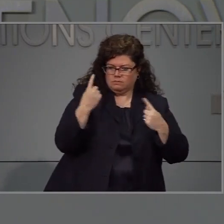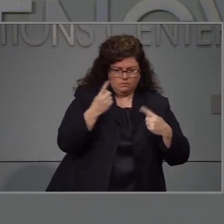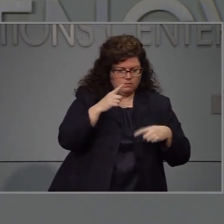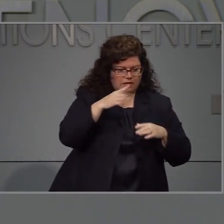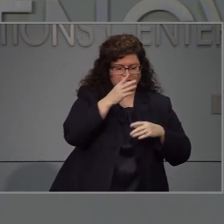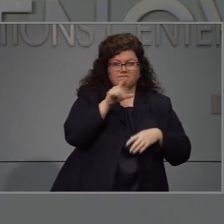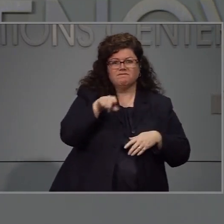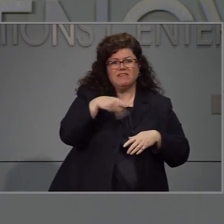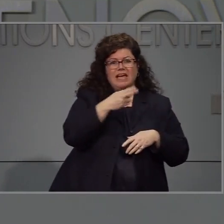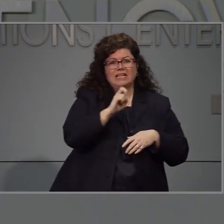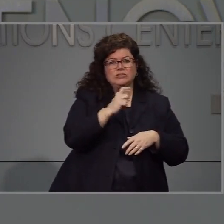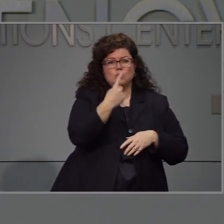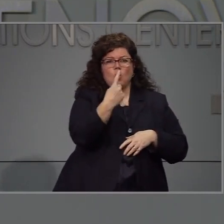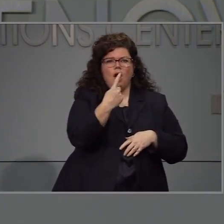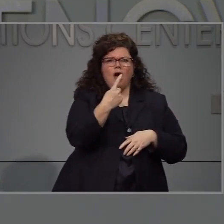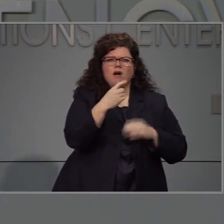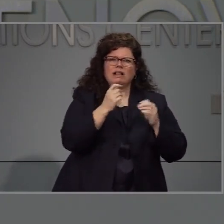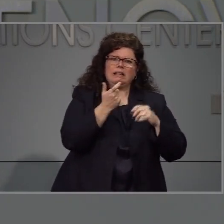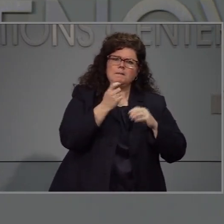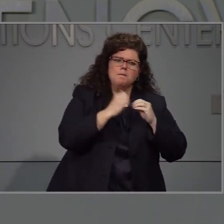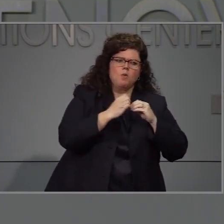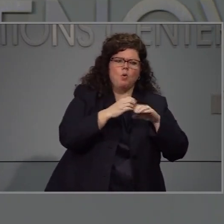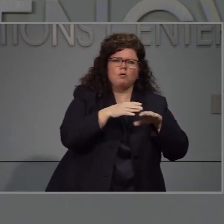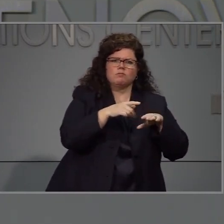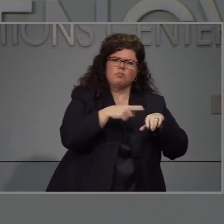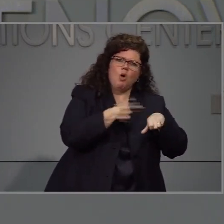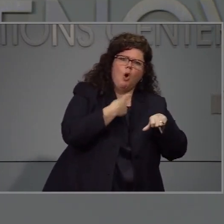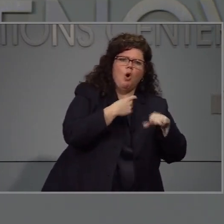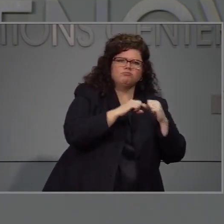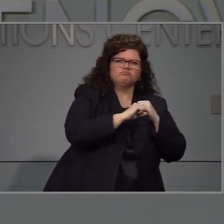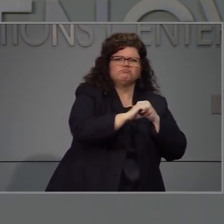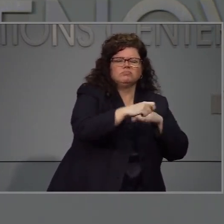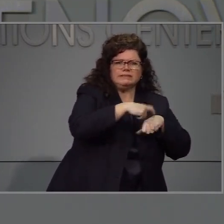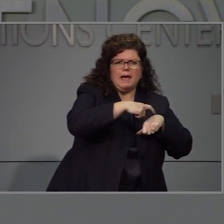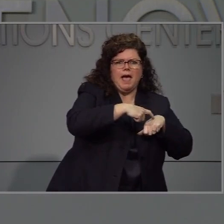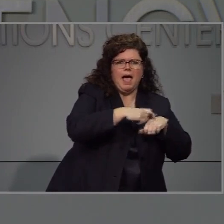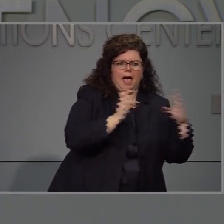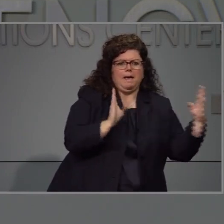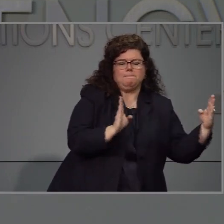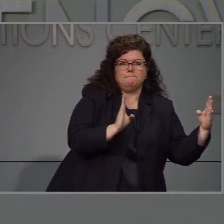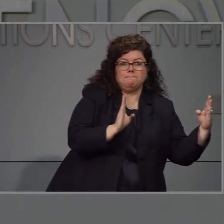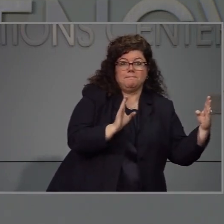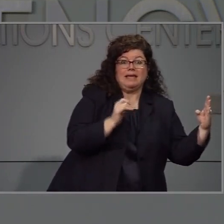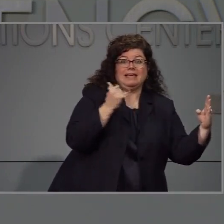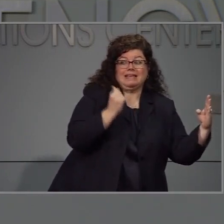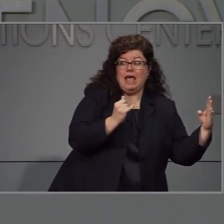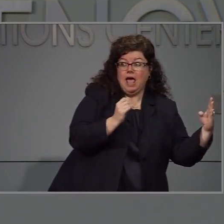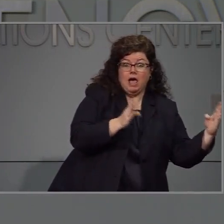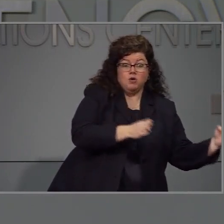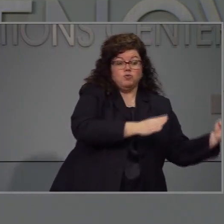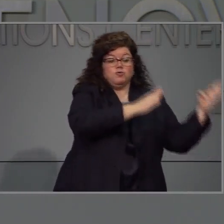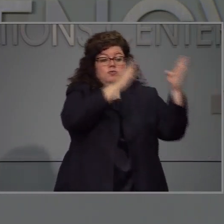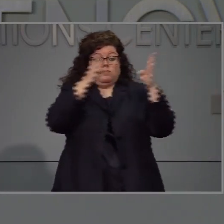FOWARD WHILE WE STILL HAD THE AND I THINK THAT'S WHAT YOU'VE SEEN IN OUR METRICS TODAY RIGHT